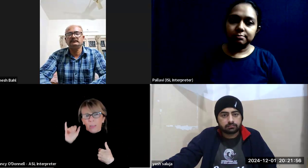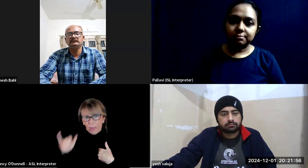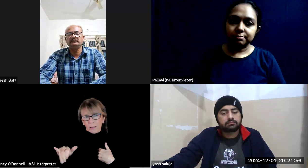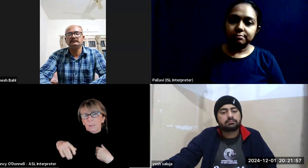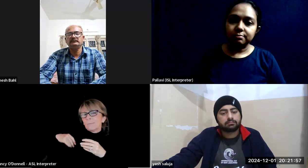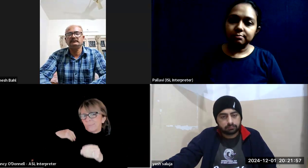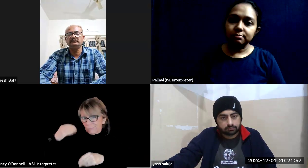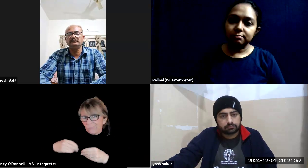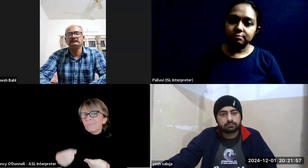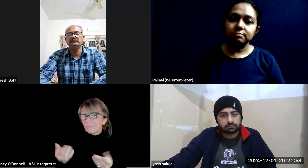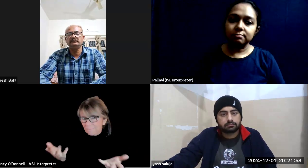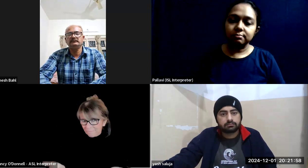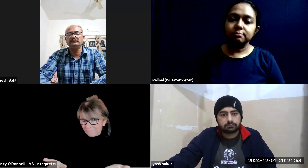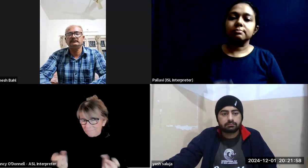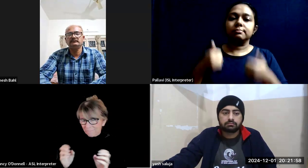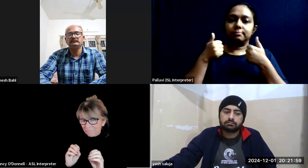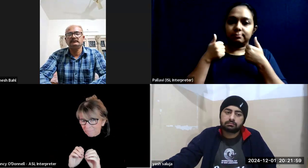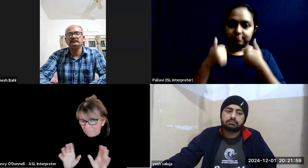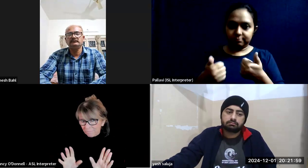All right?